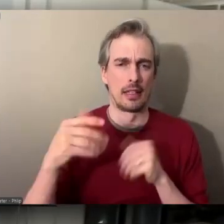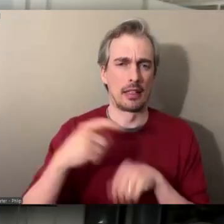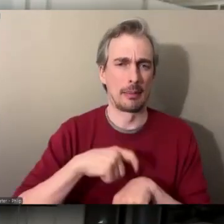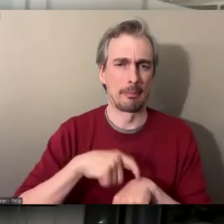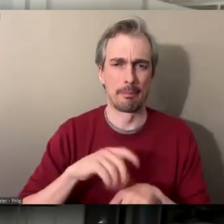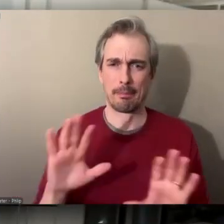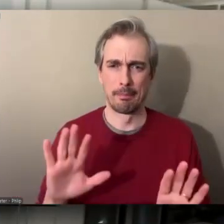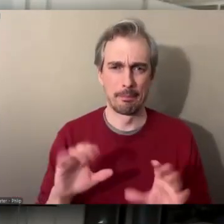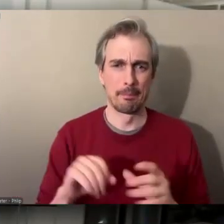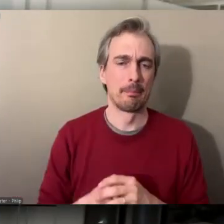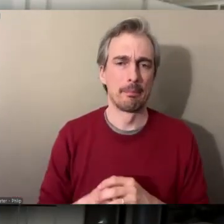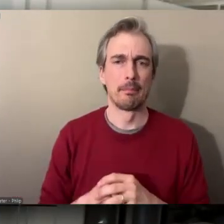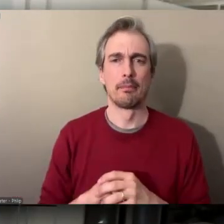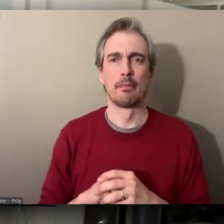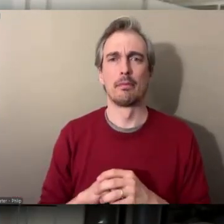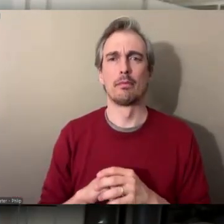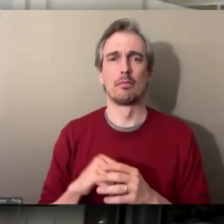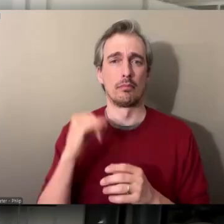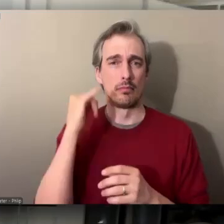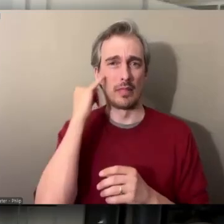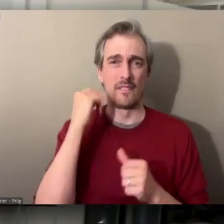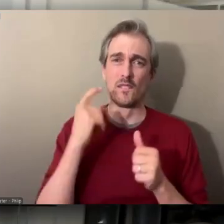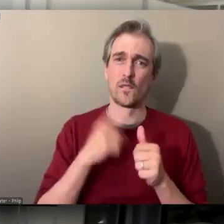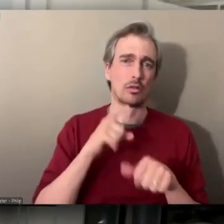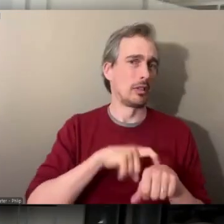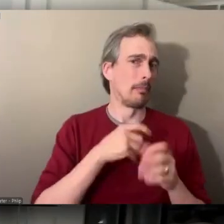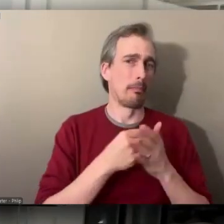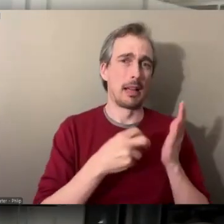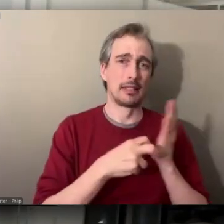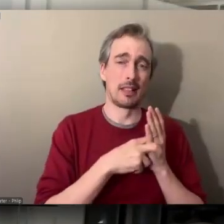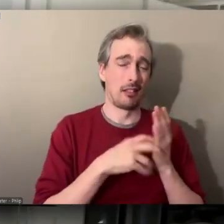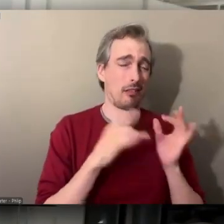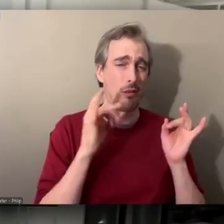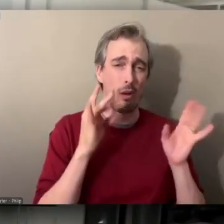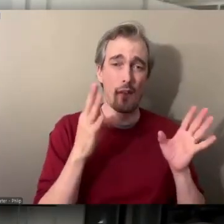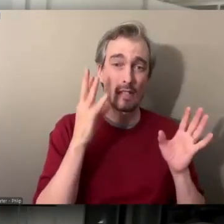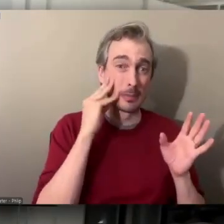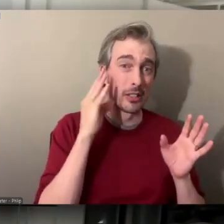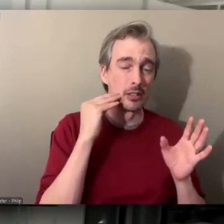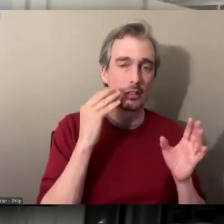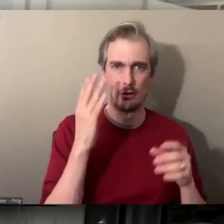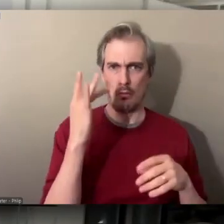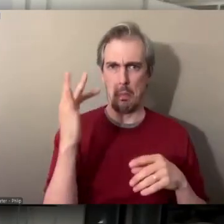time around. And it feels... It feels like a little hyperbolic to talk about a ticket buying